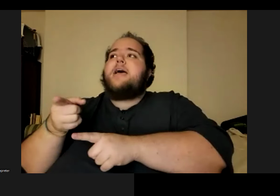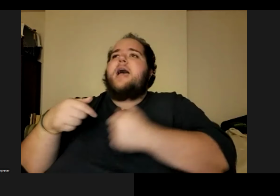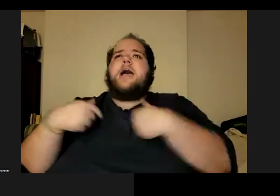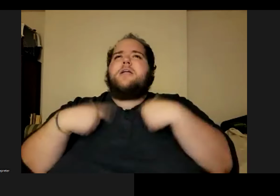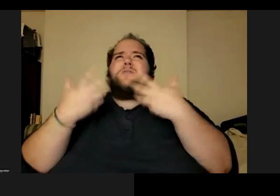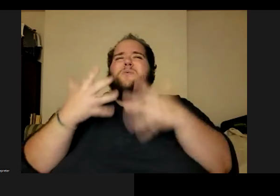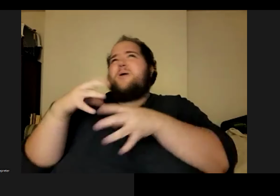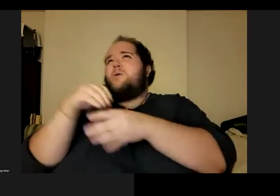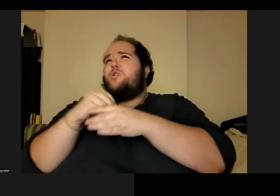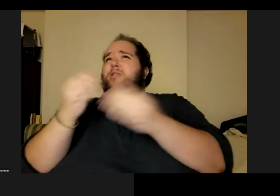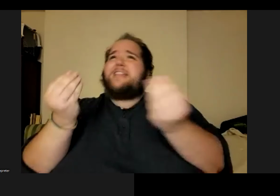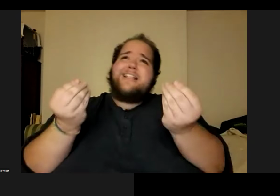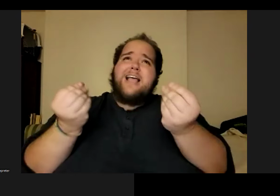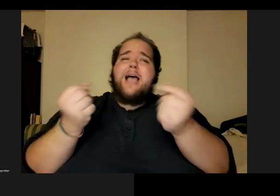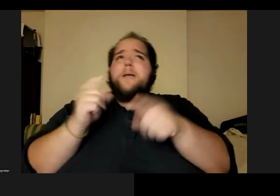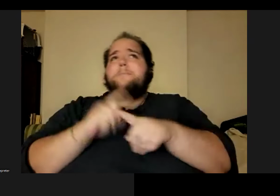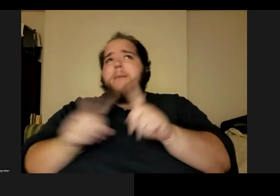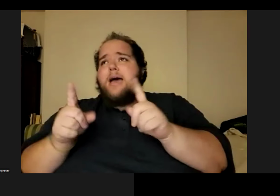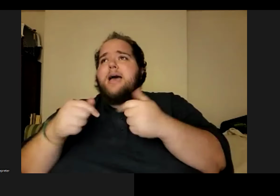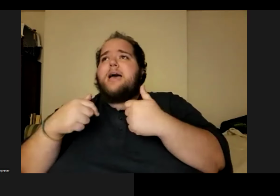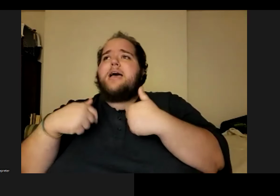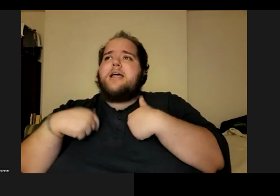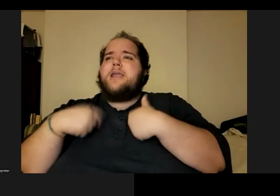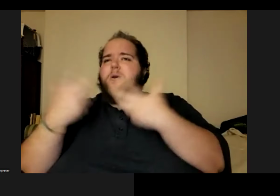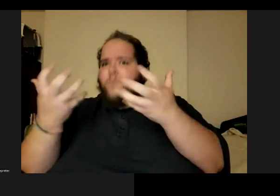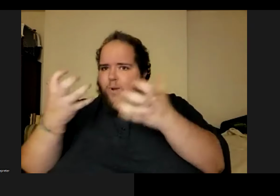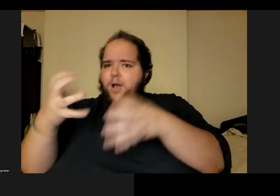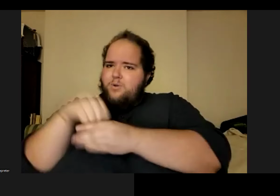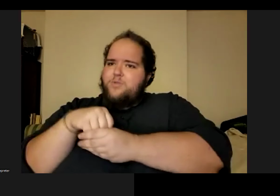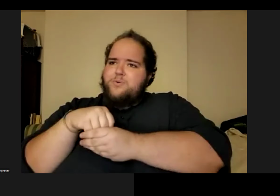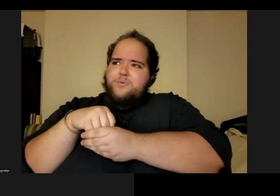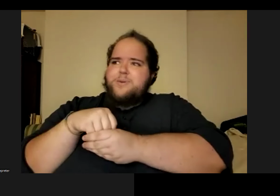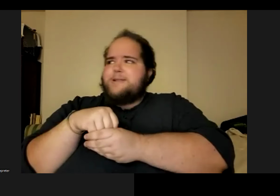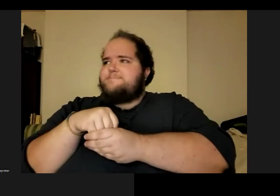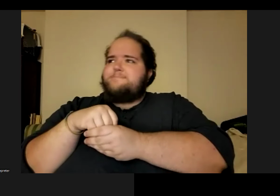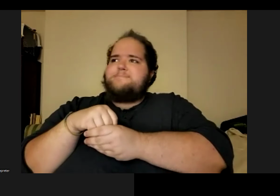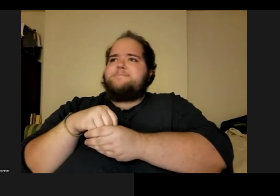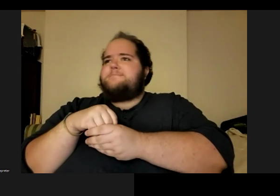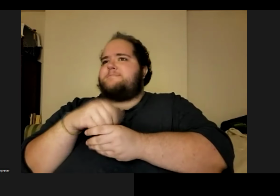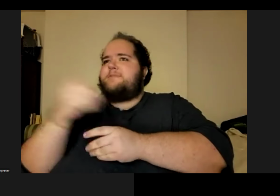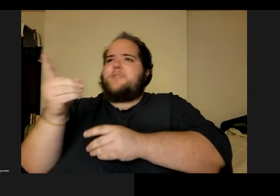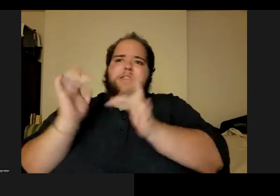But I want to include… like digital painting stuff that I've done